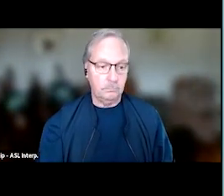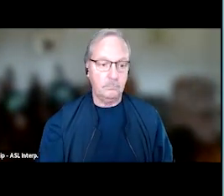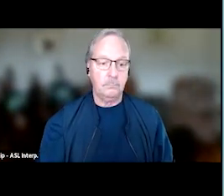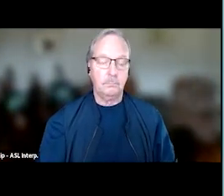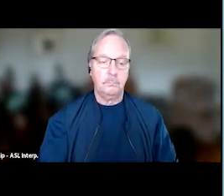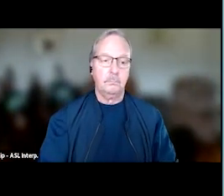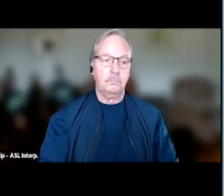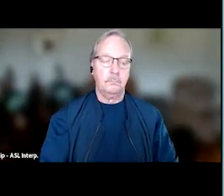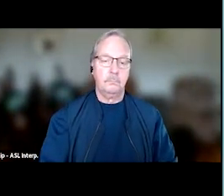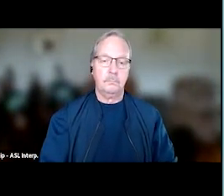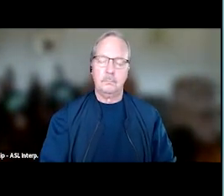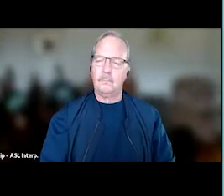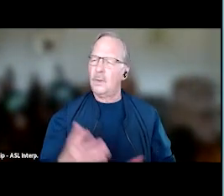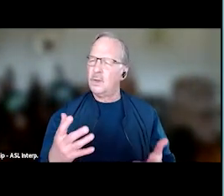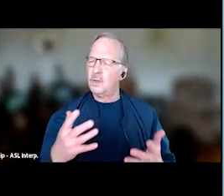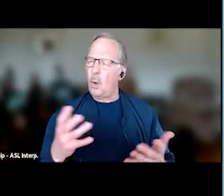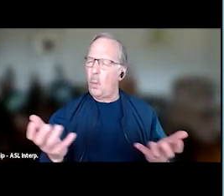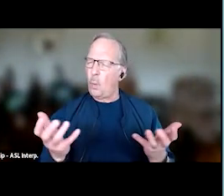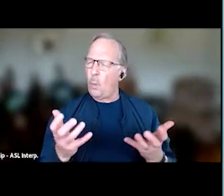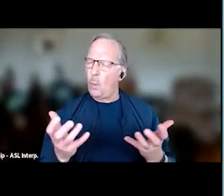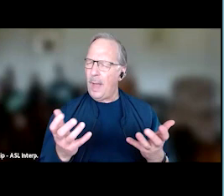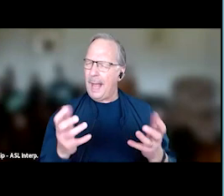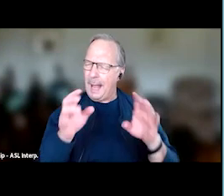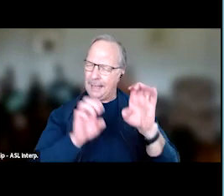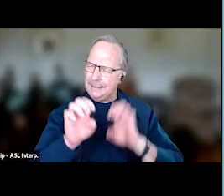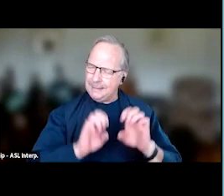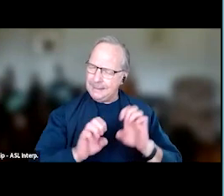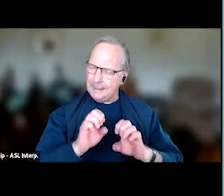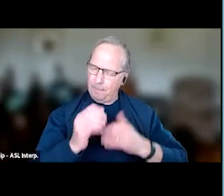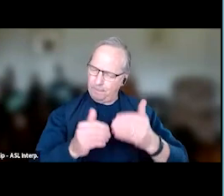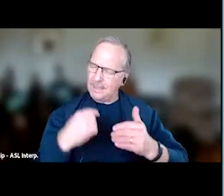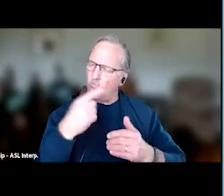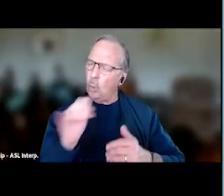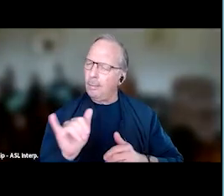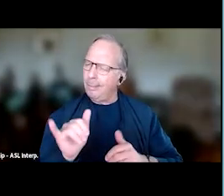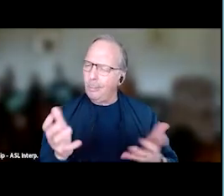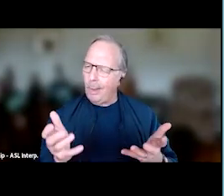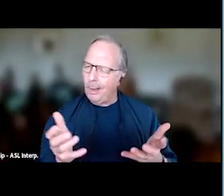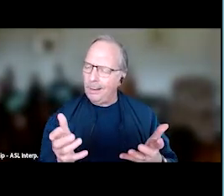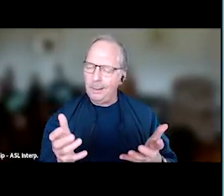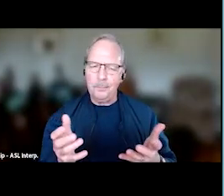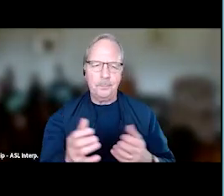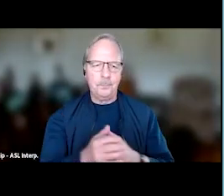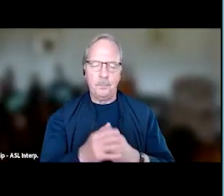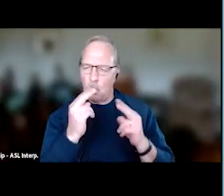Okay, so what does that assessment process look like when you are looking to center data